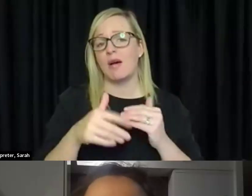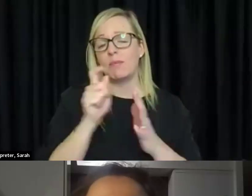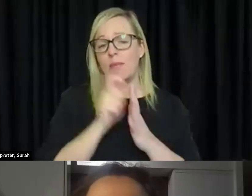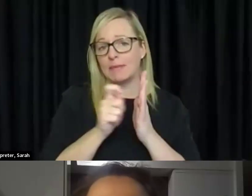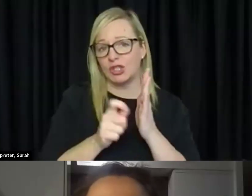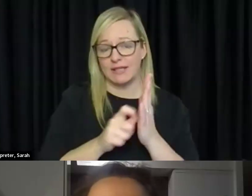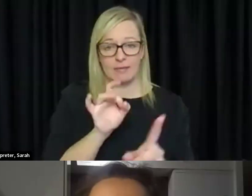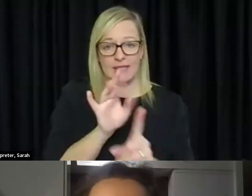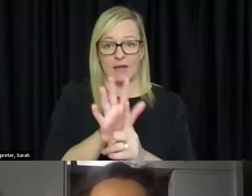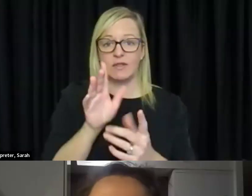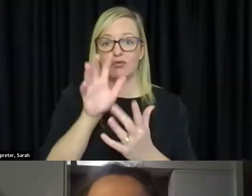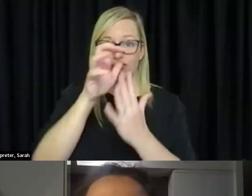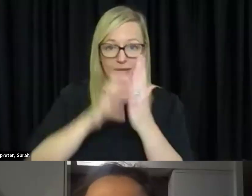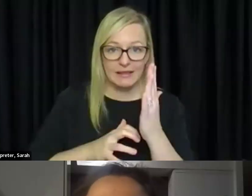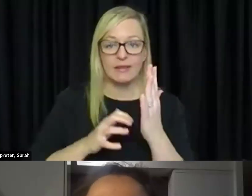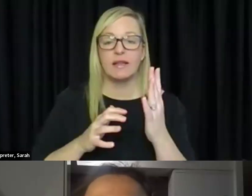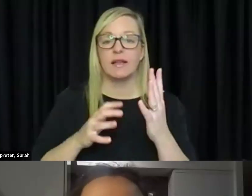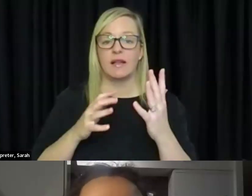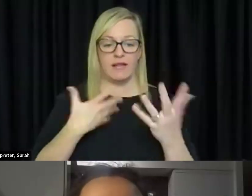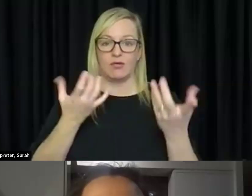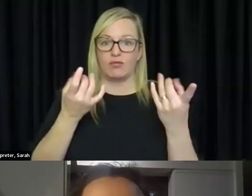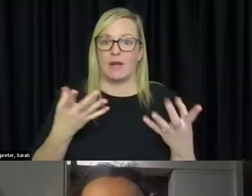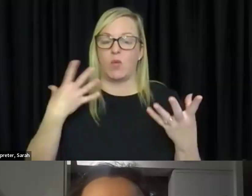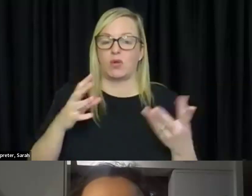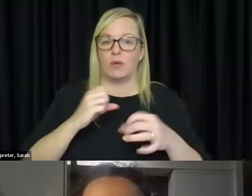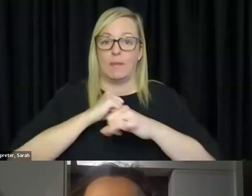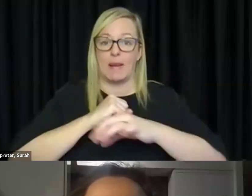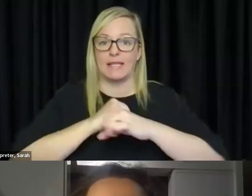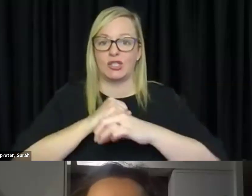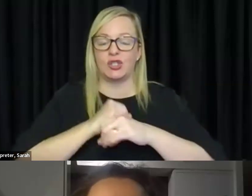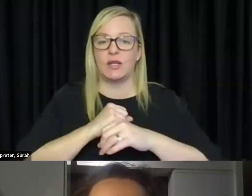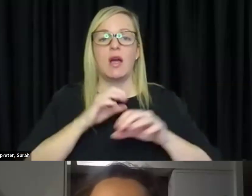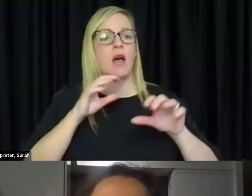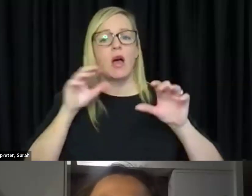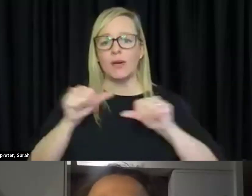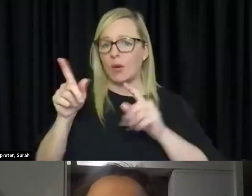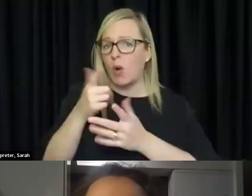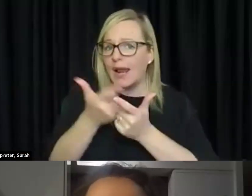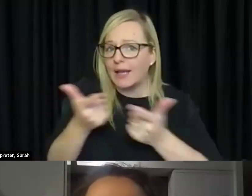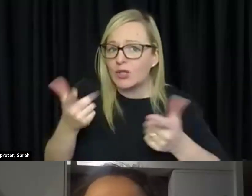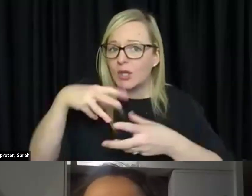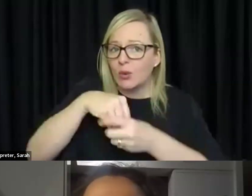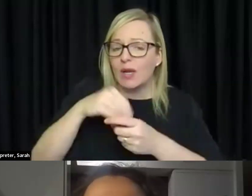story for publication, what kind of language are you using around disability not just the